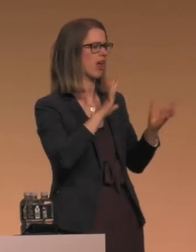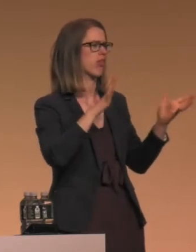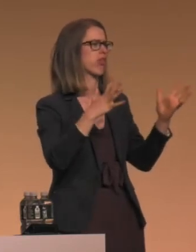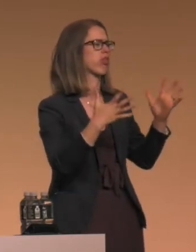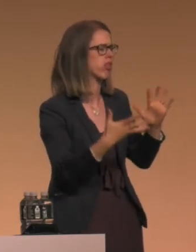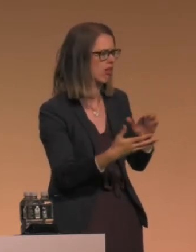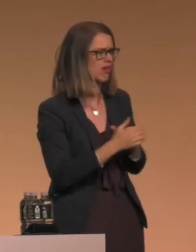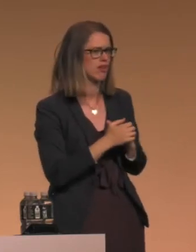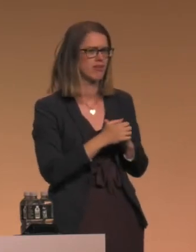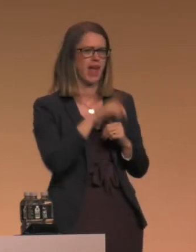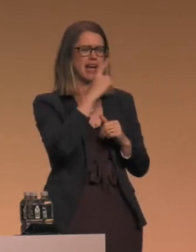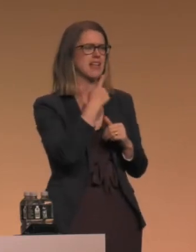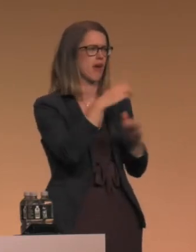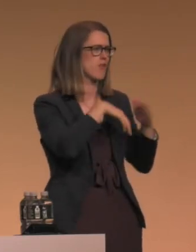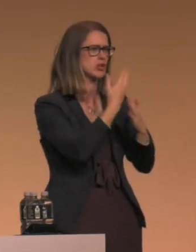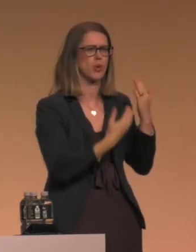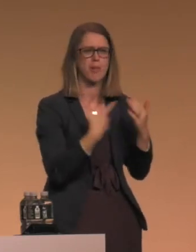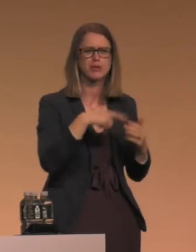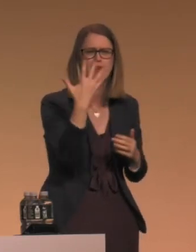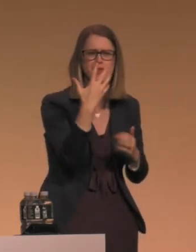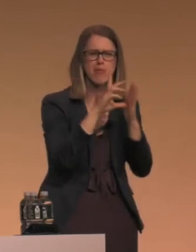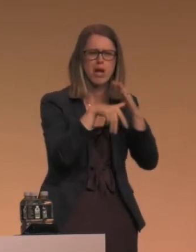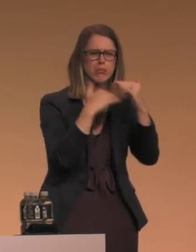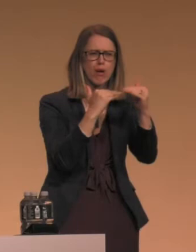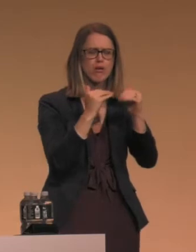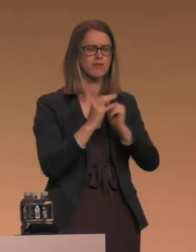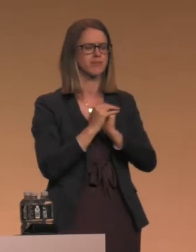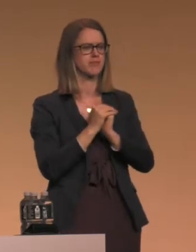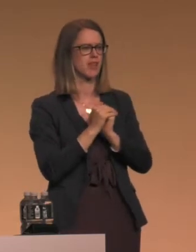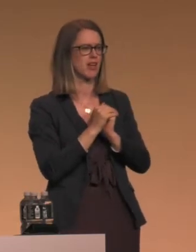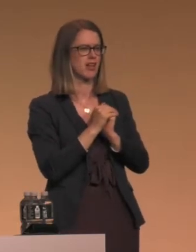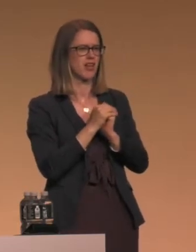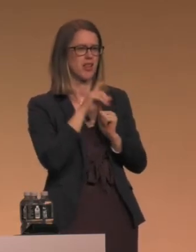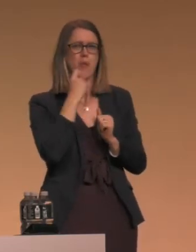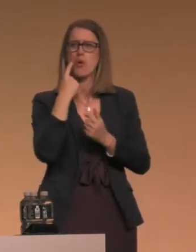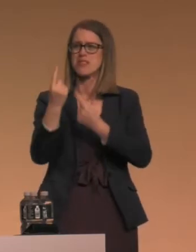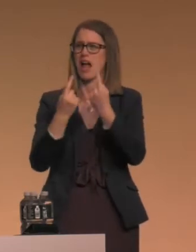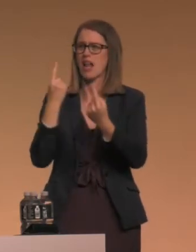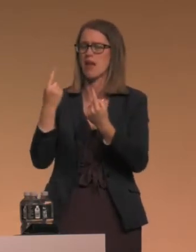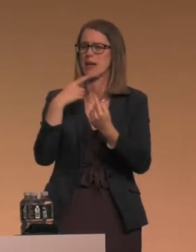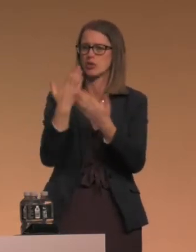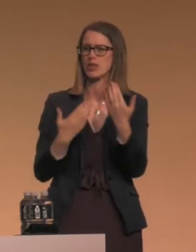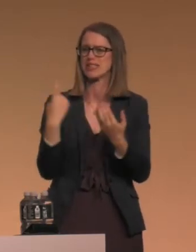They can't tell the full story in 15 minutes. They won't tell their story to anyone they don't trust.